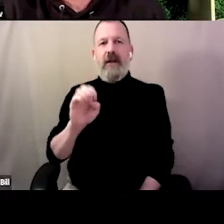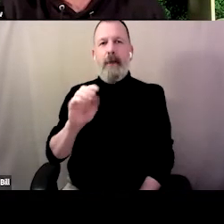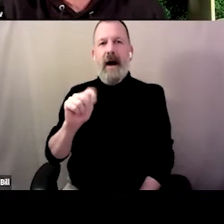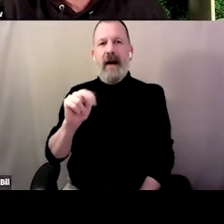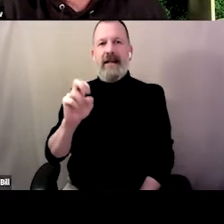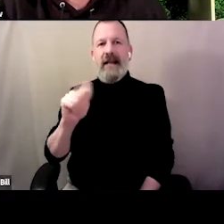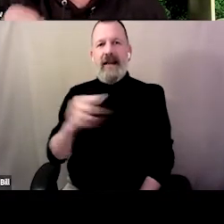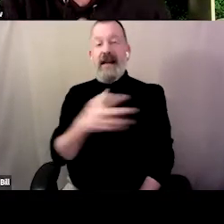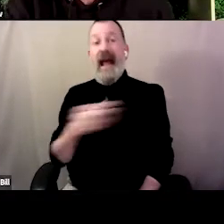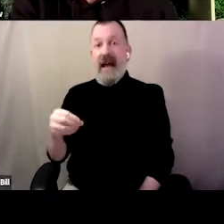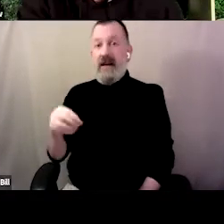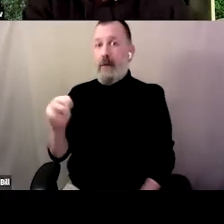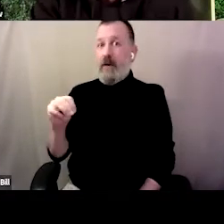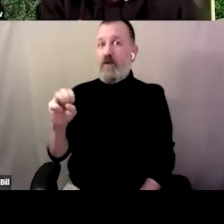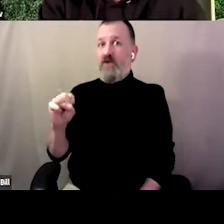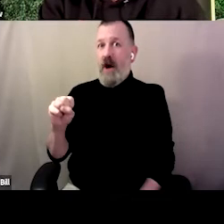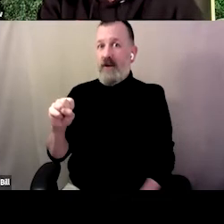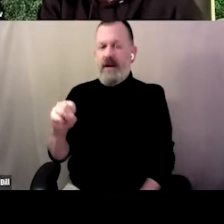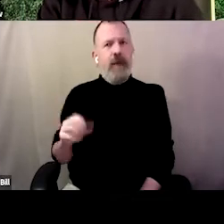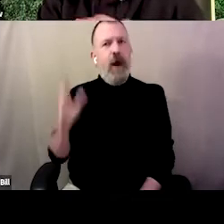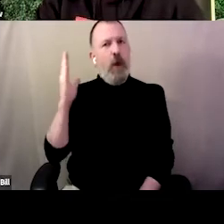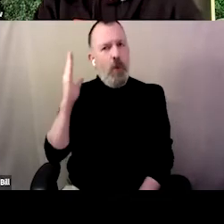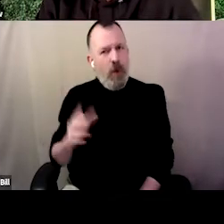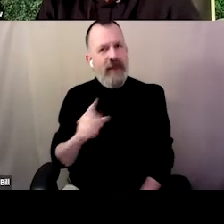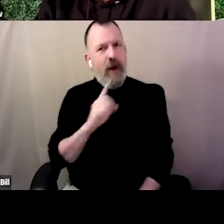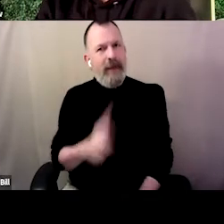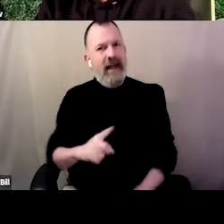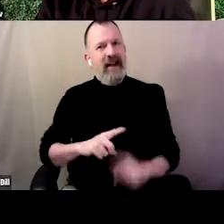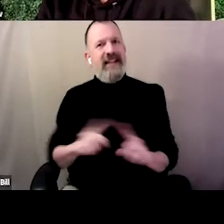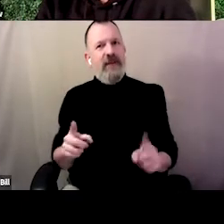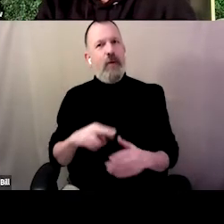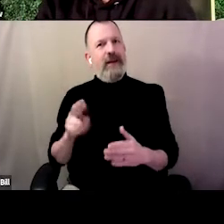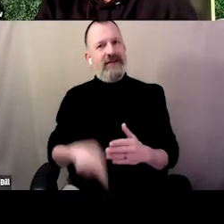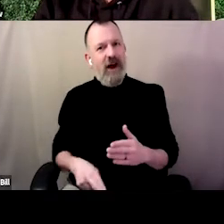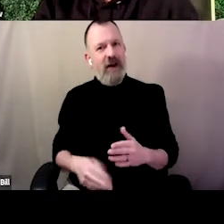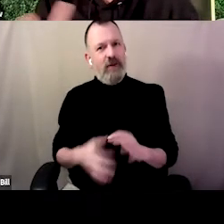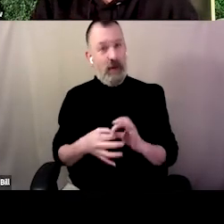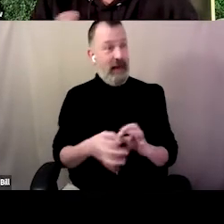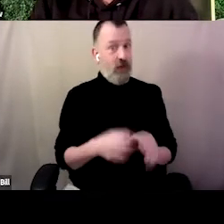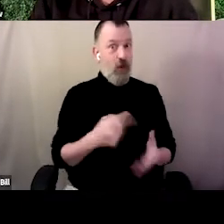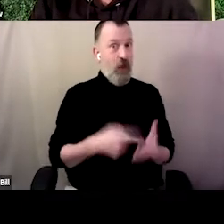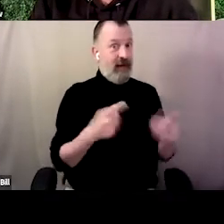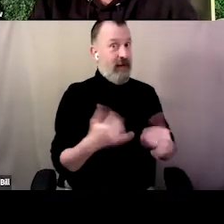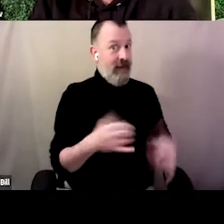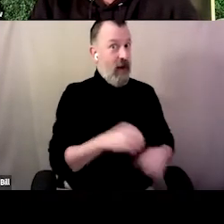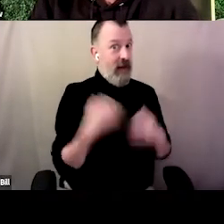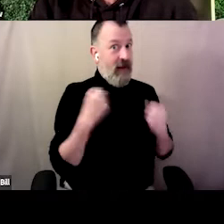CalebBarlow: Would there be a different outcome to what's happening right now in health care if we're all working together. What do you guys think